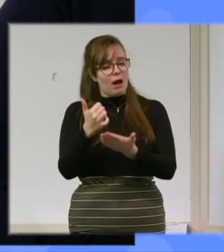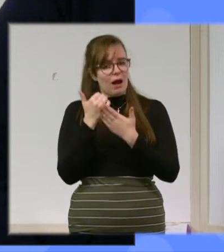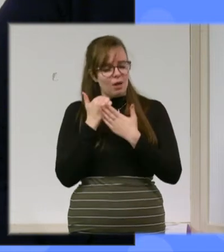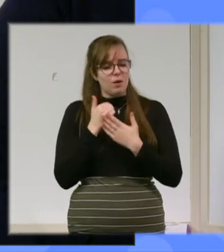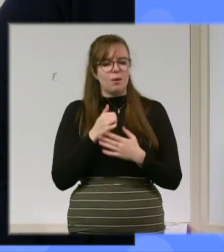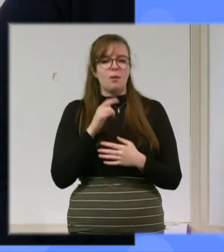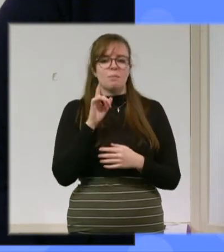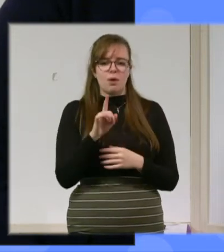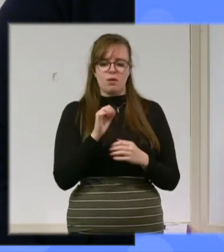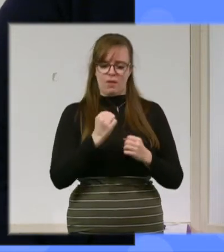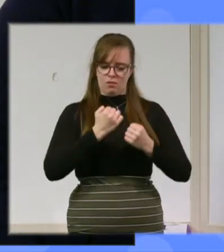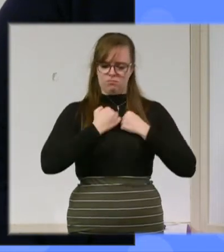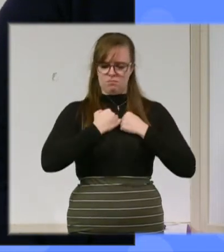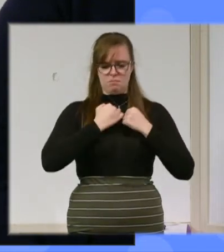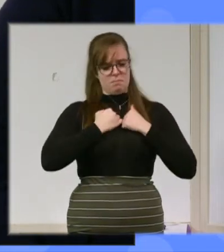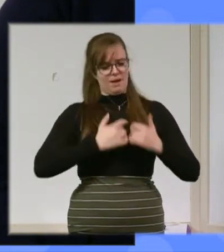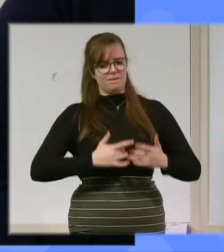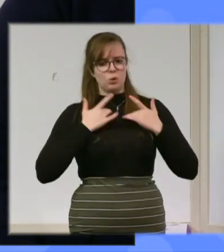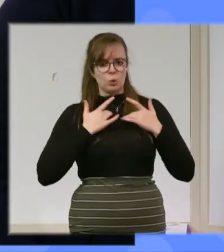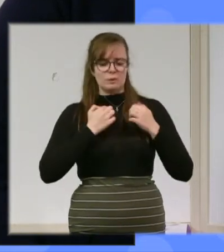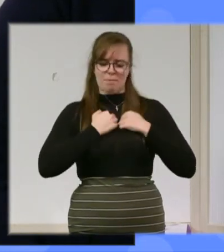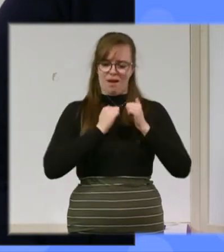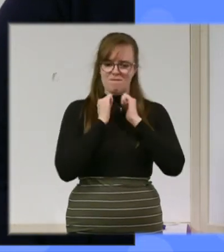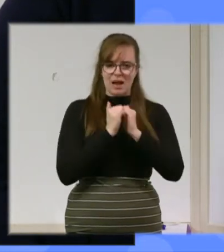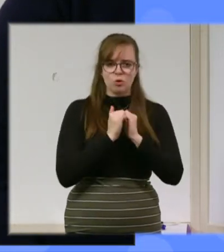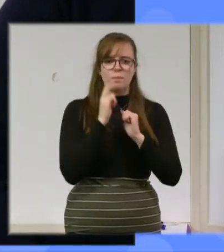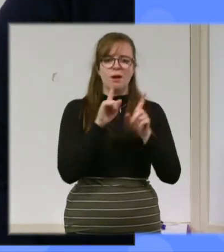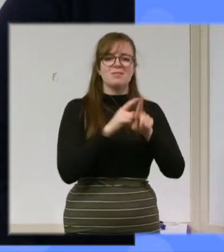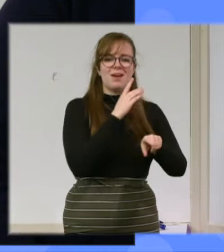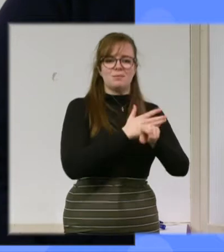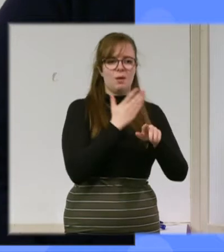to your own views and values I was also working with others to find common cause